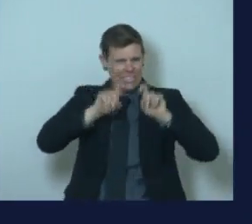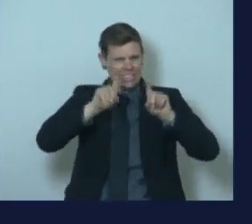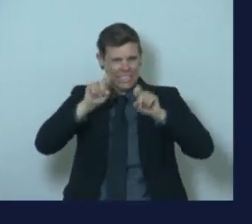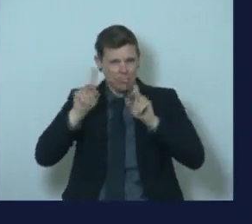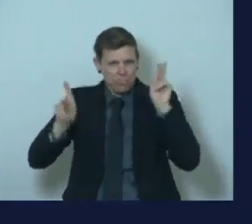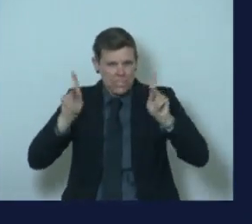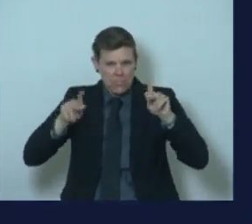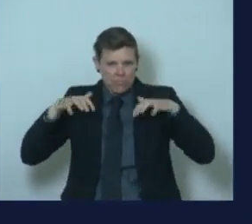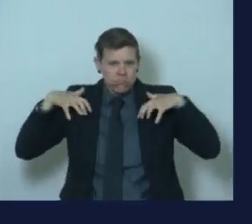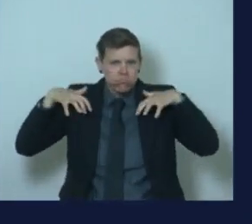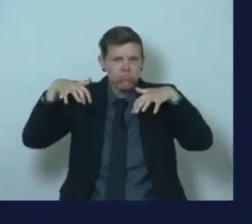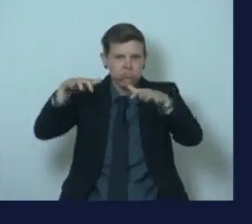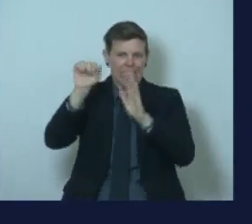WE HAVE 147,000 TESTS.